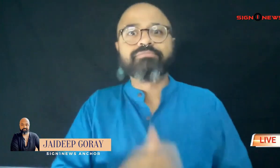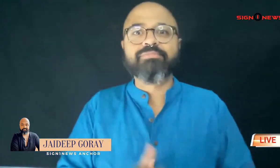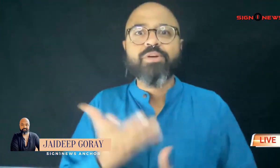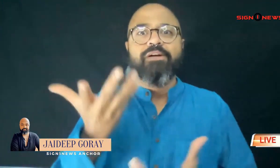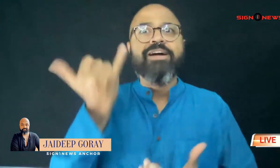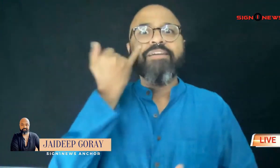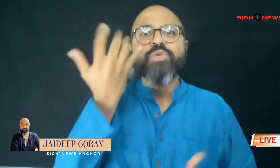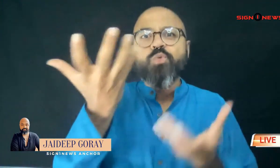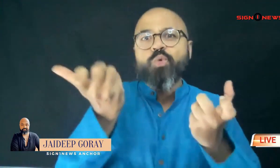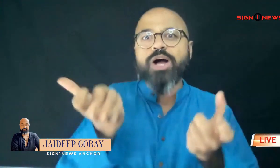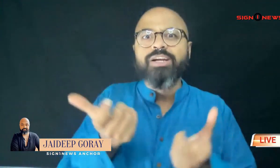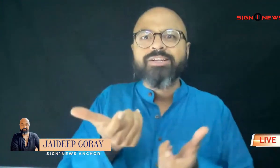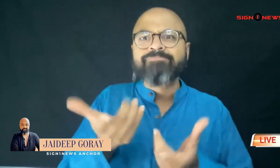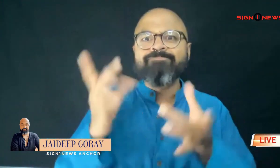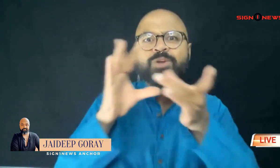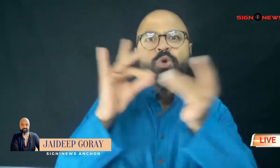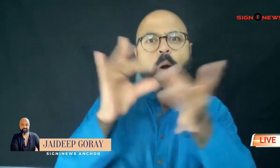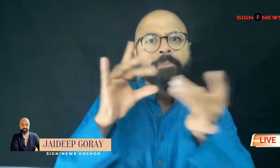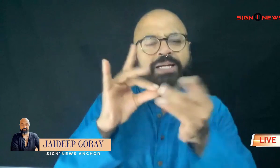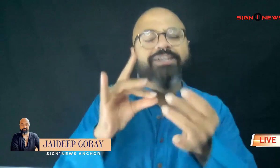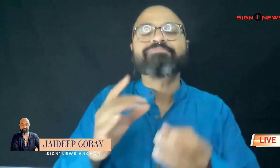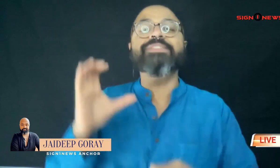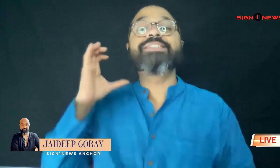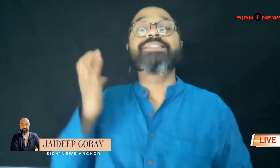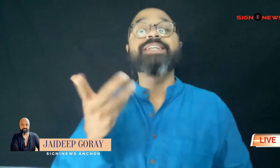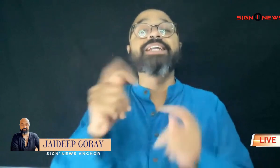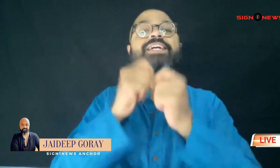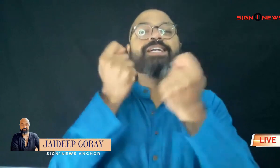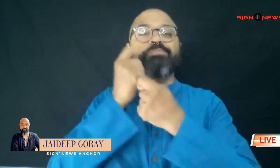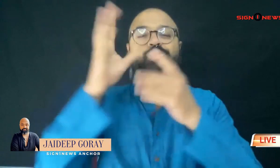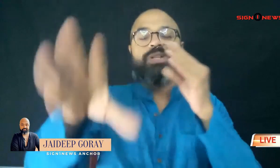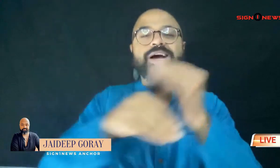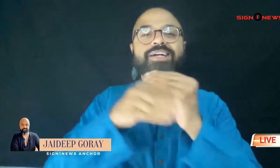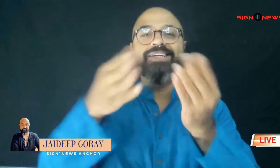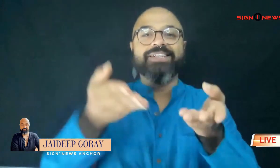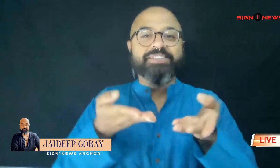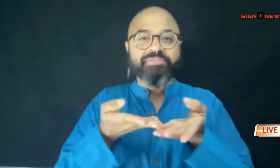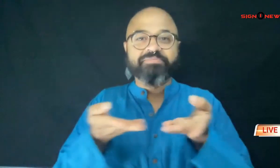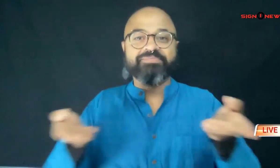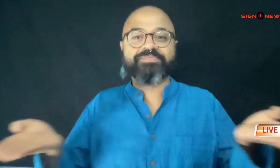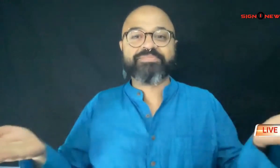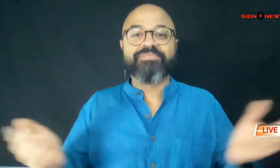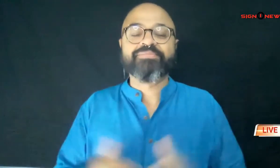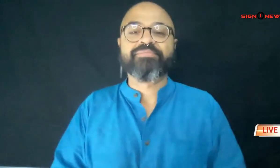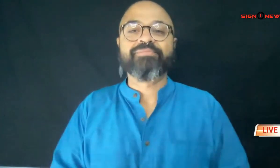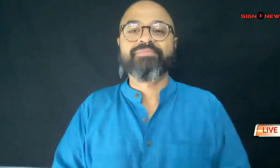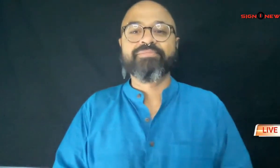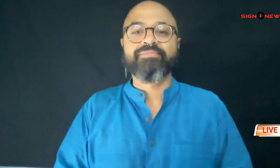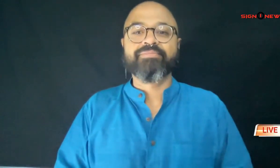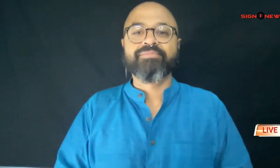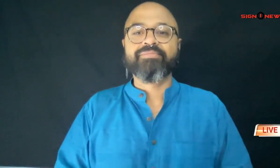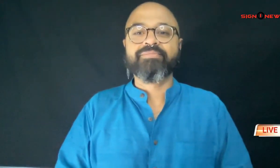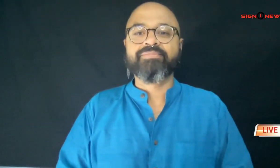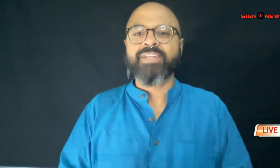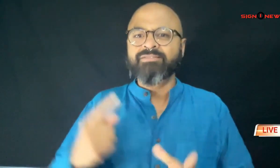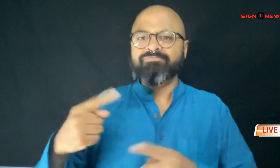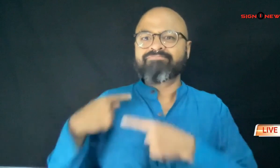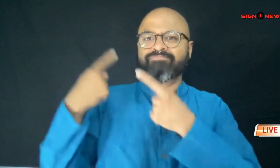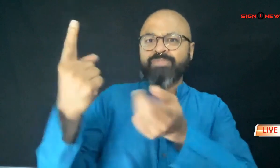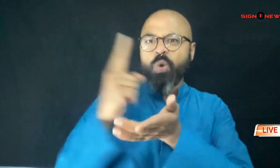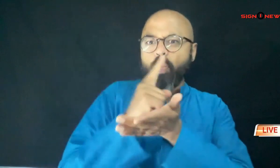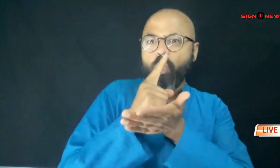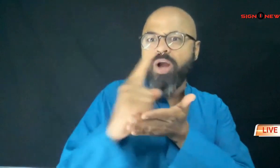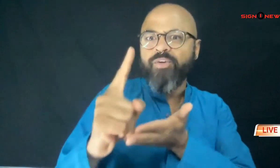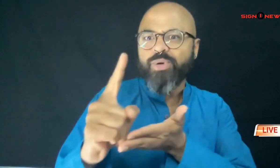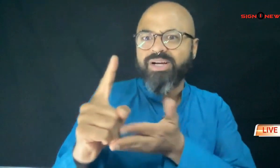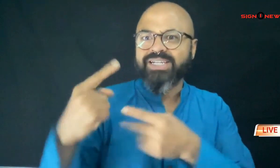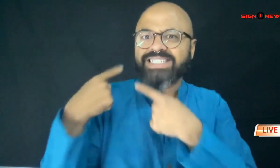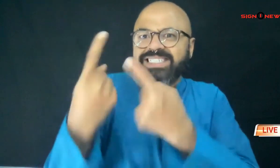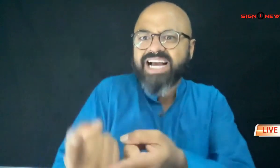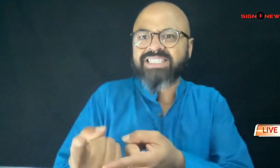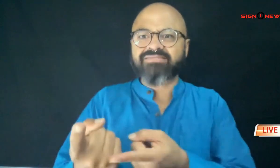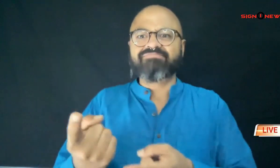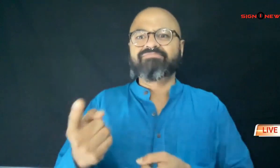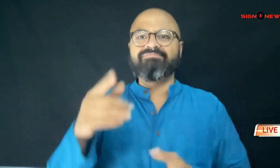this update we may add it at the bottom of the screen it has just been one week since